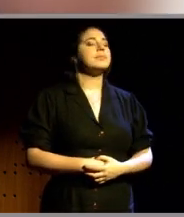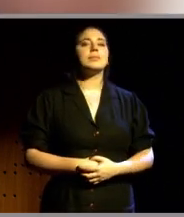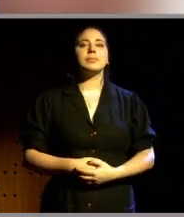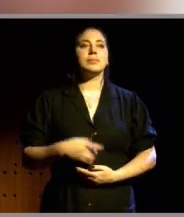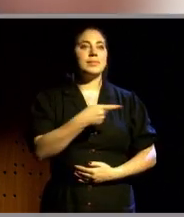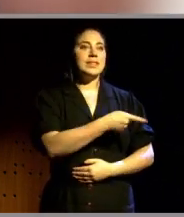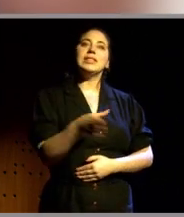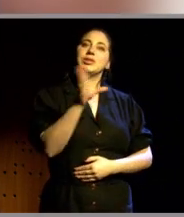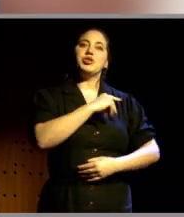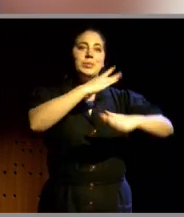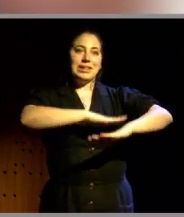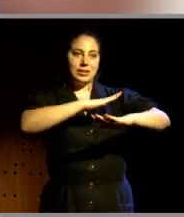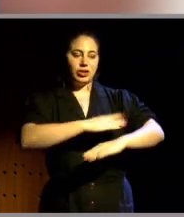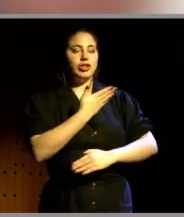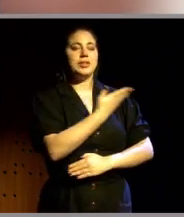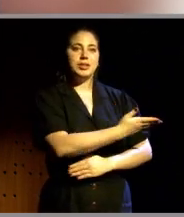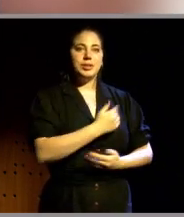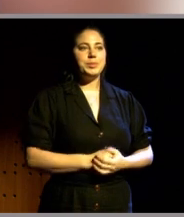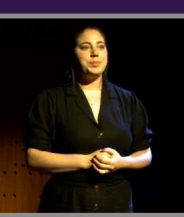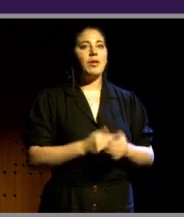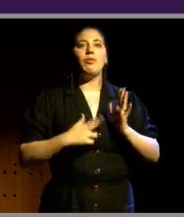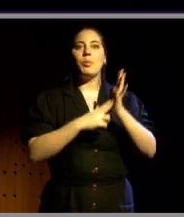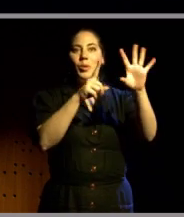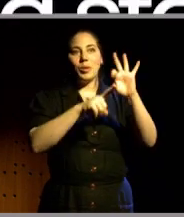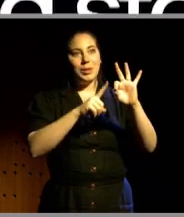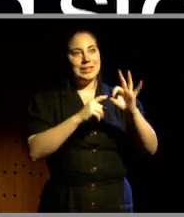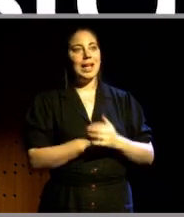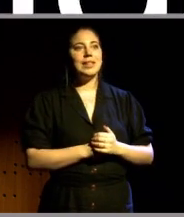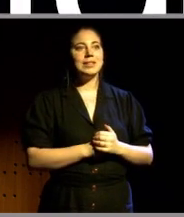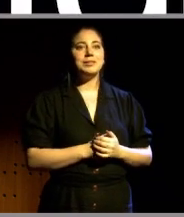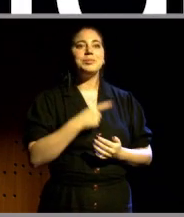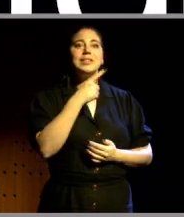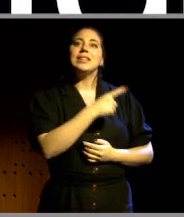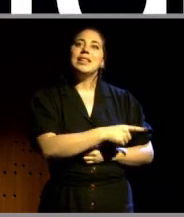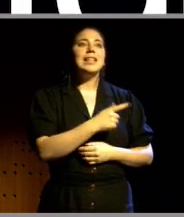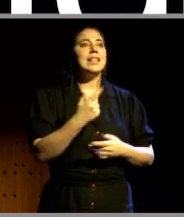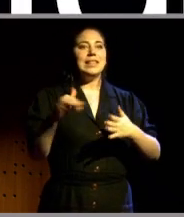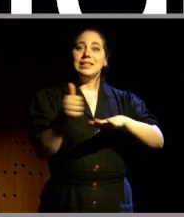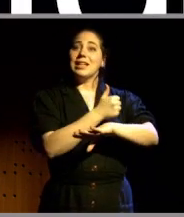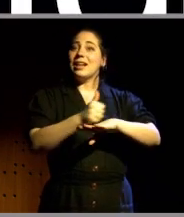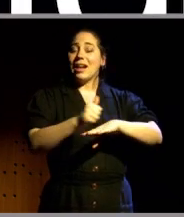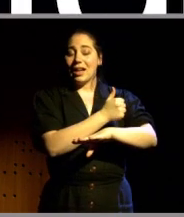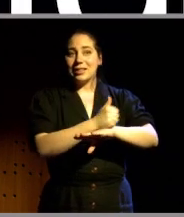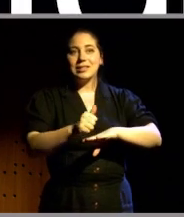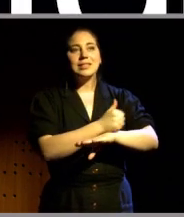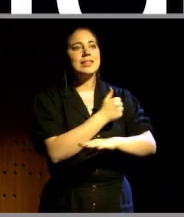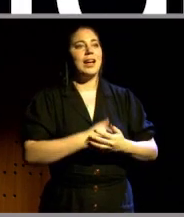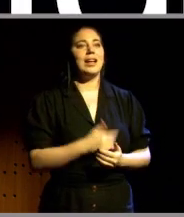and Kalkadoon tribes from North Queensland. Tibian is a rising star in the acting industry. He holds a graduate Diploma and